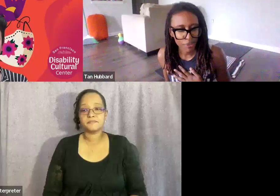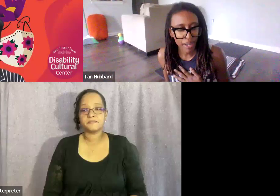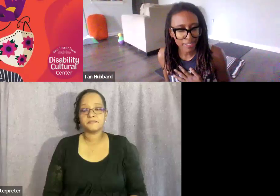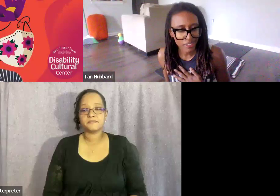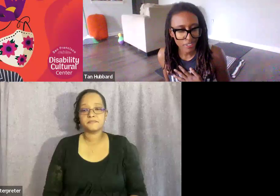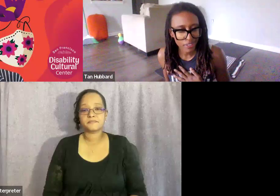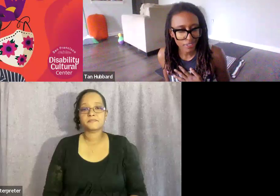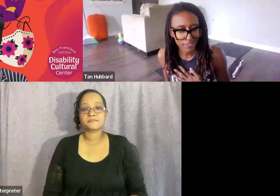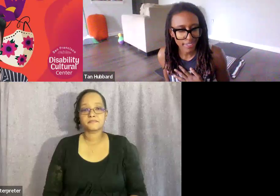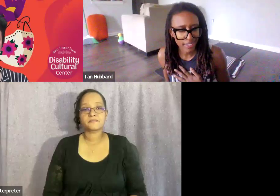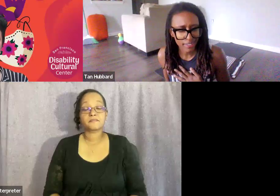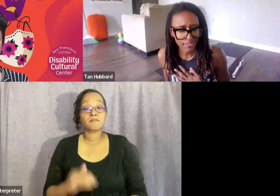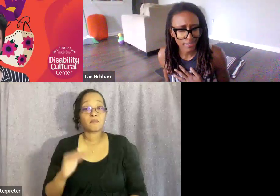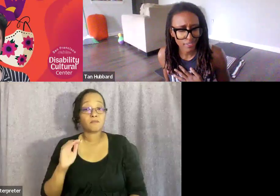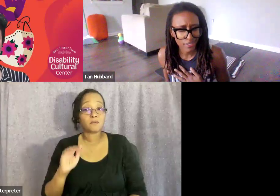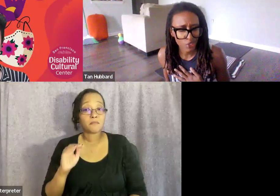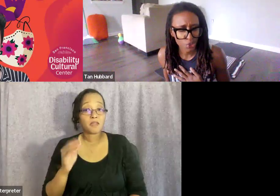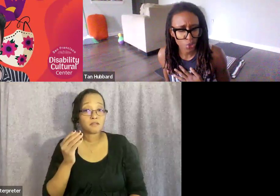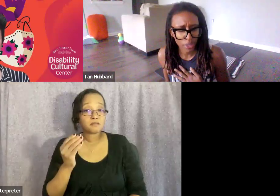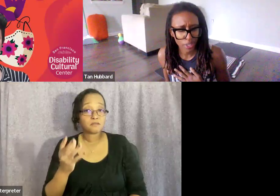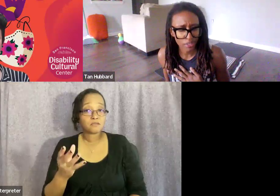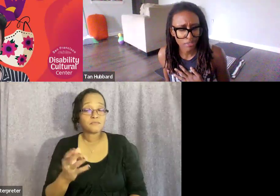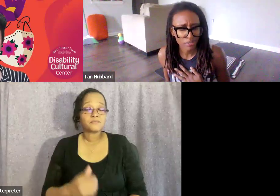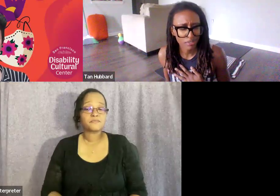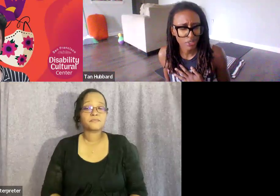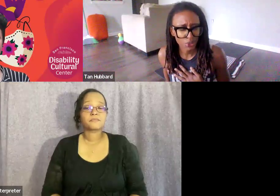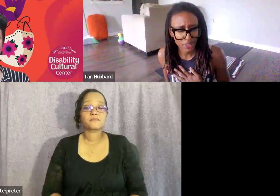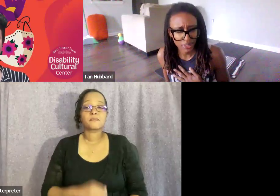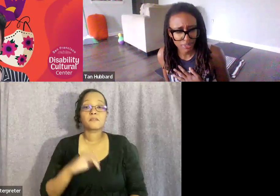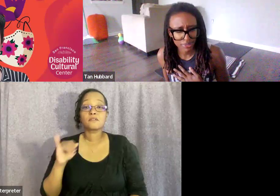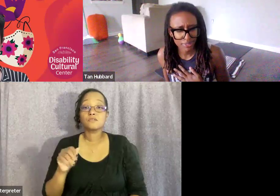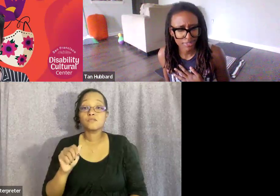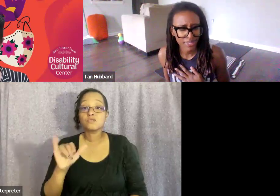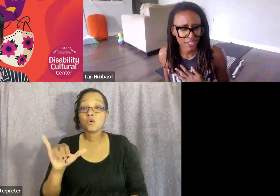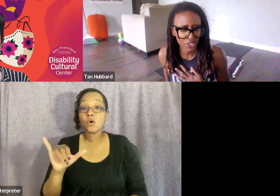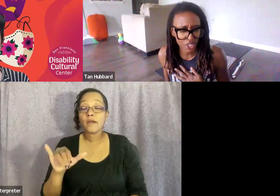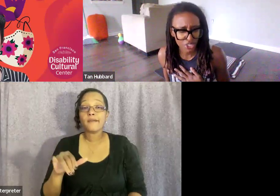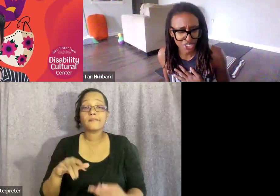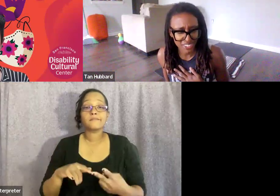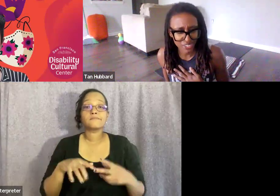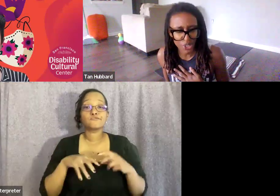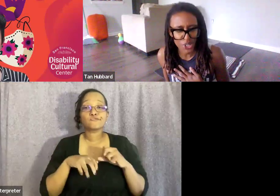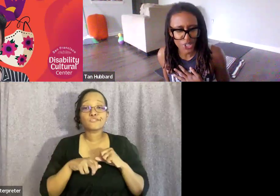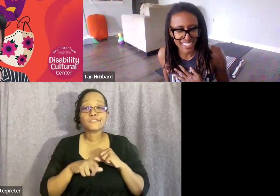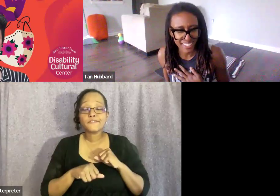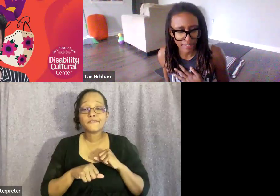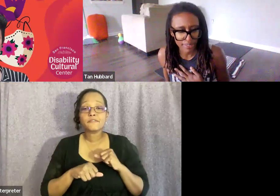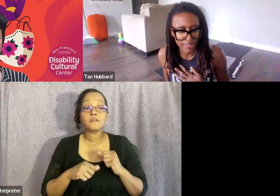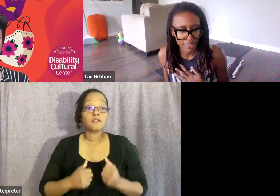A reminder that joy, grief, exhaustion, all the things,